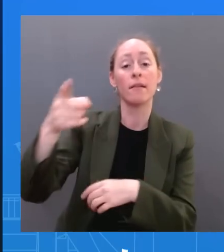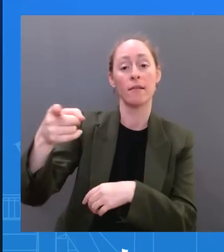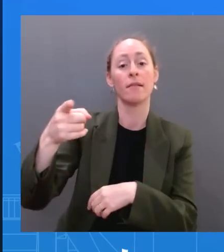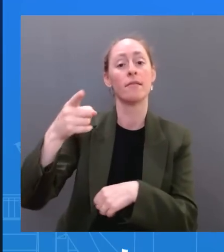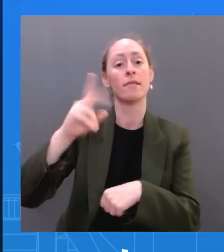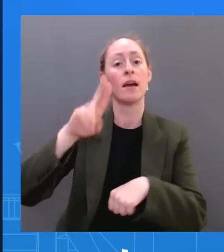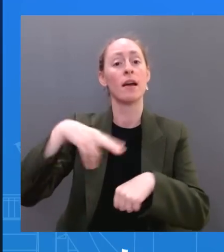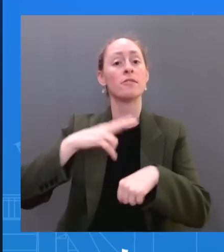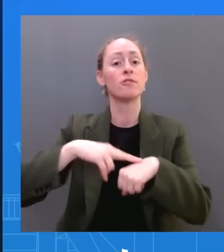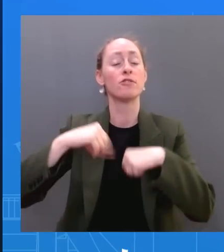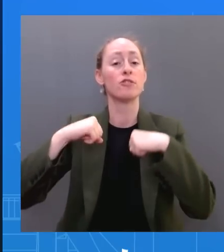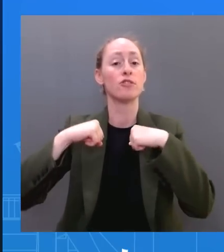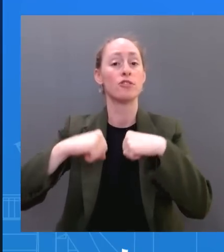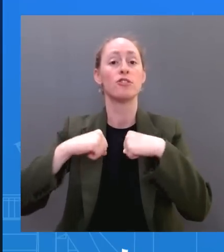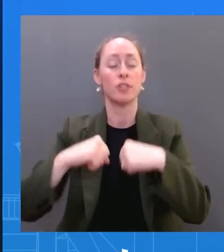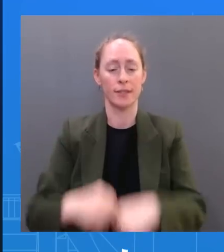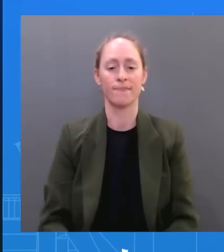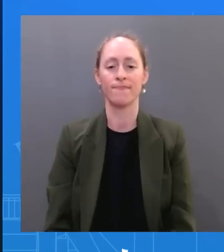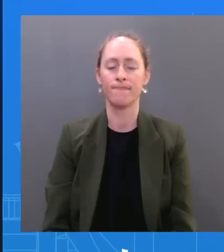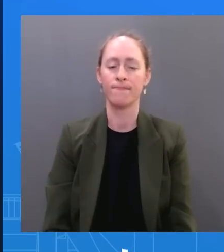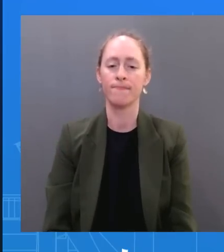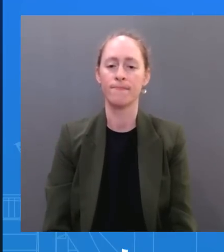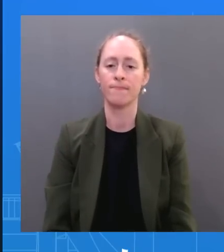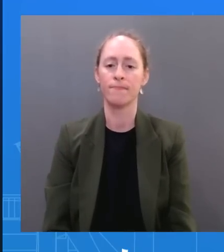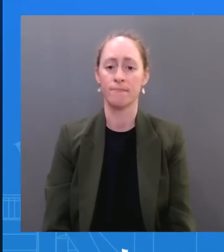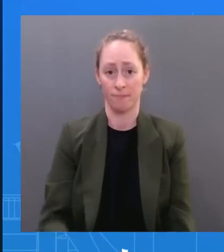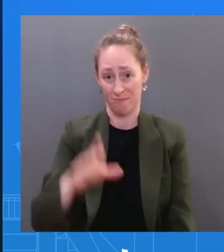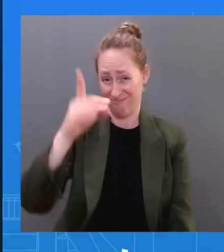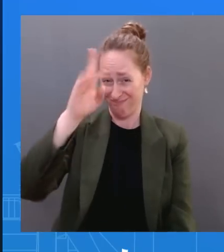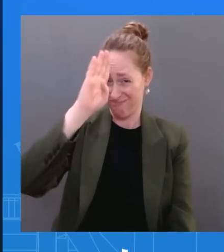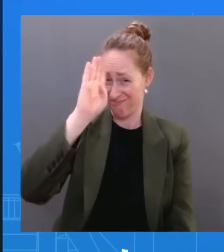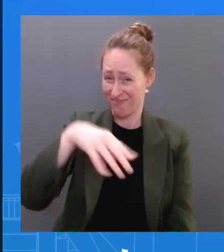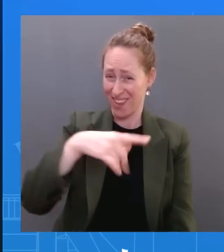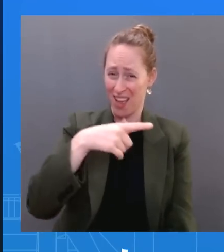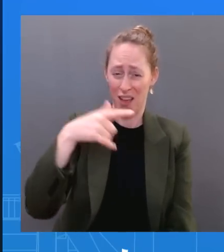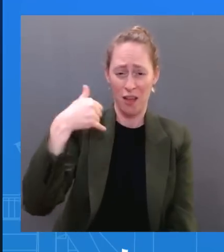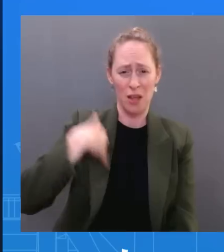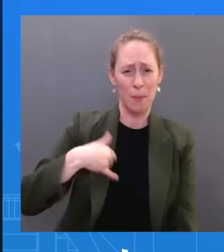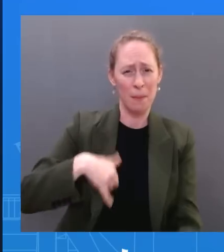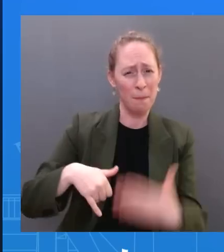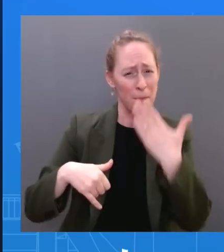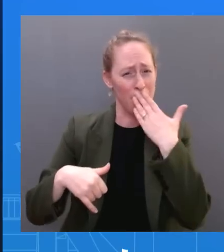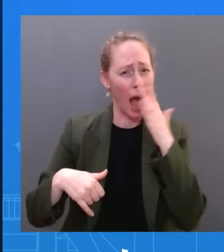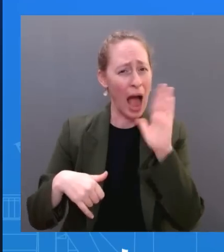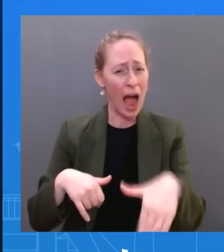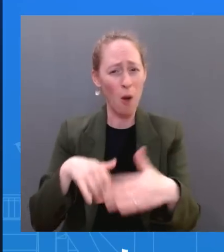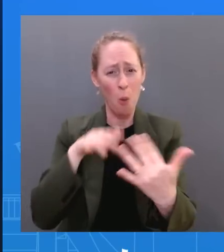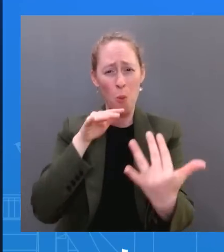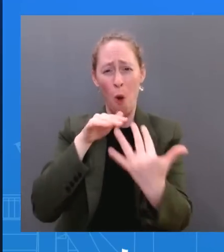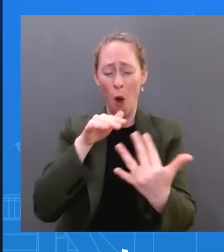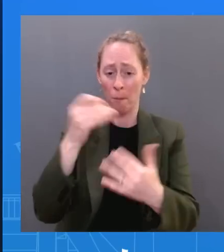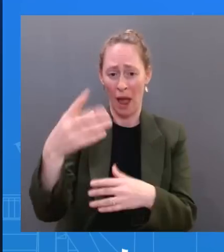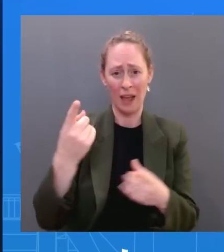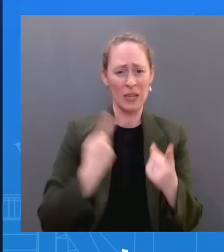very tough, but fair questions -- about what the United States was doing to bring peace to Yemen and what a high priority that was.